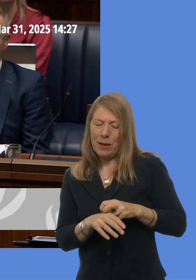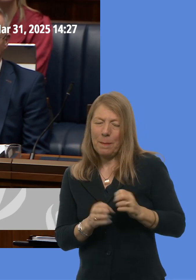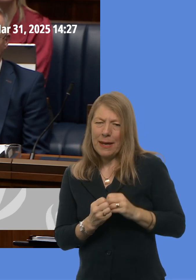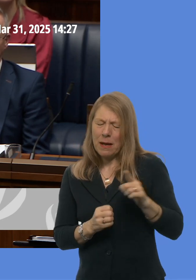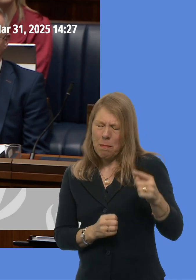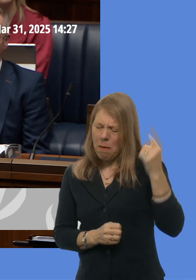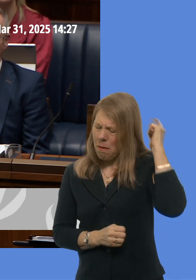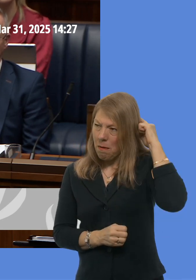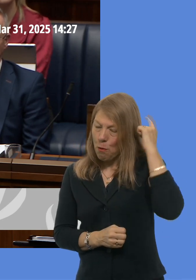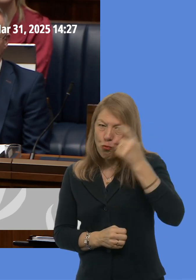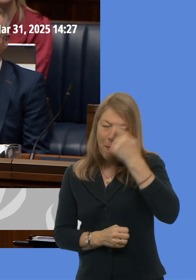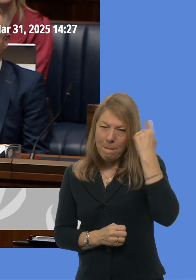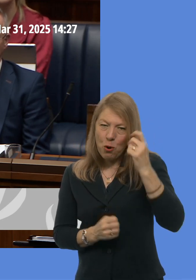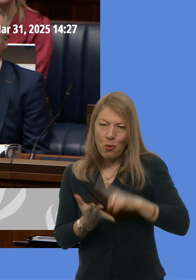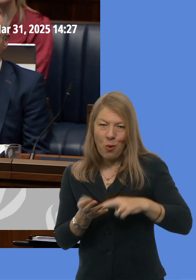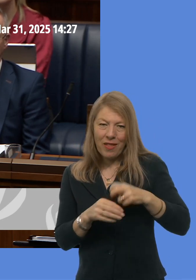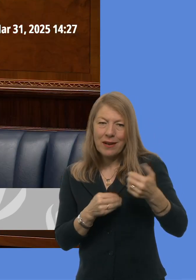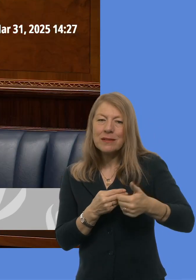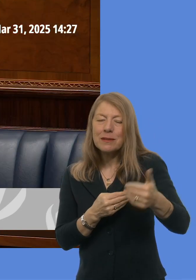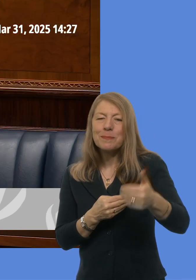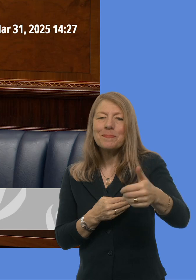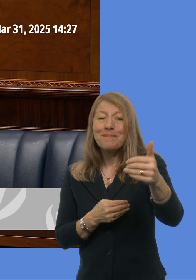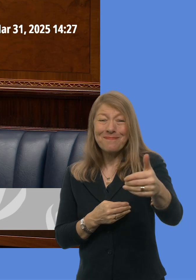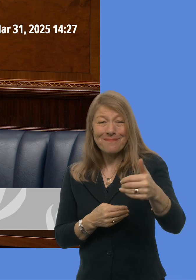context of the current ongoing discussions, particularly in relation to tariffs.